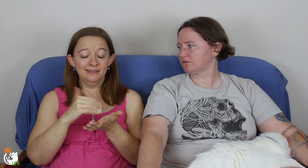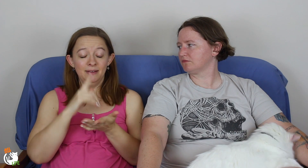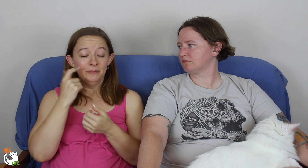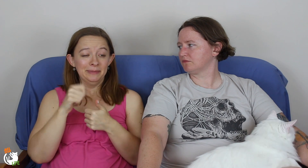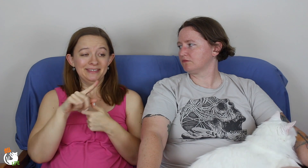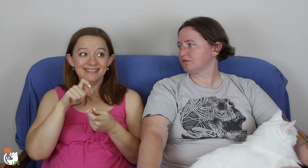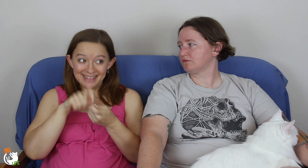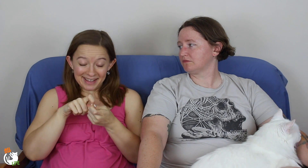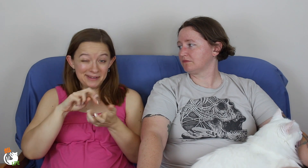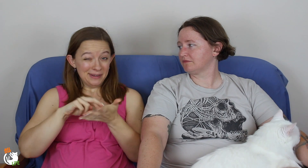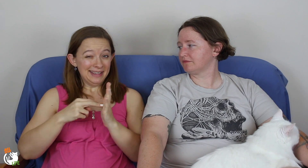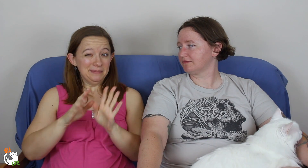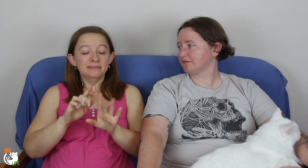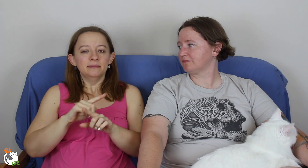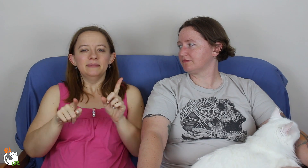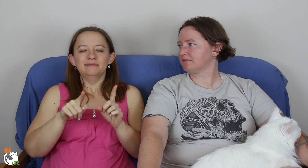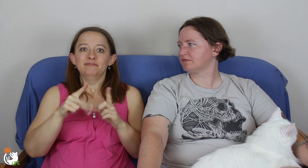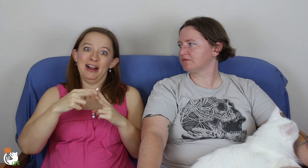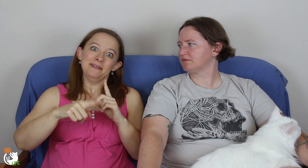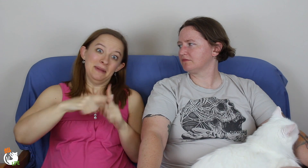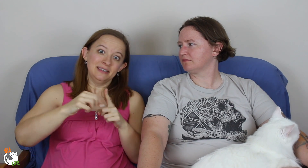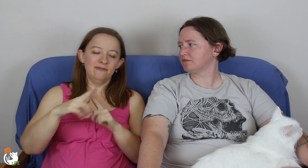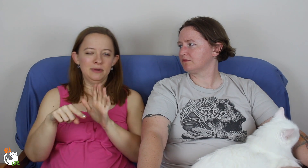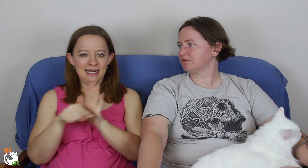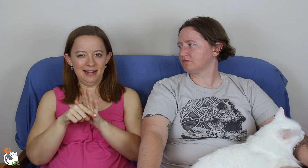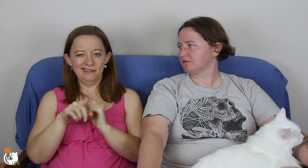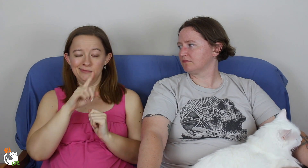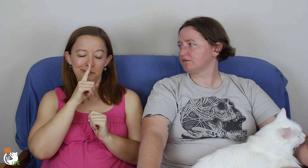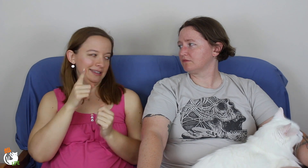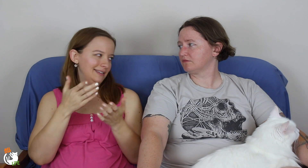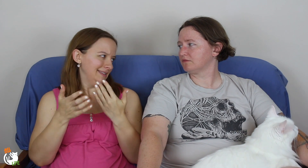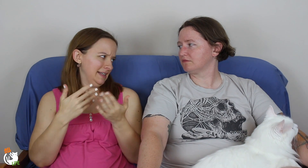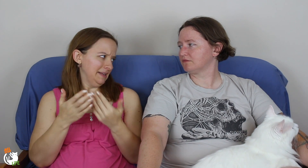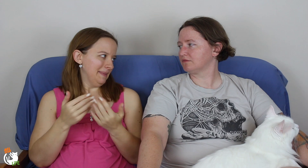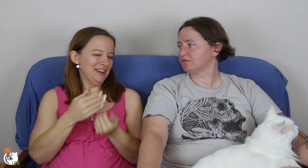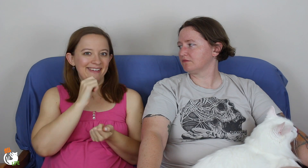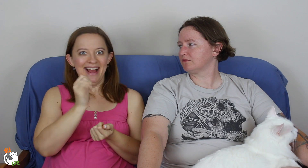and again I don't remember exactly what it means, but you're either positive or negative and it really doesn't matter.